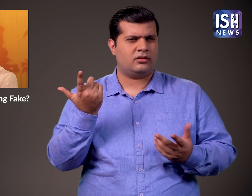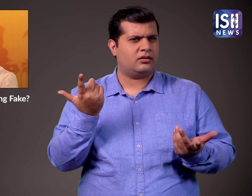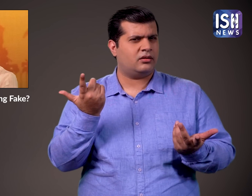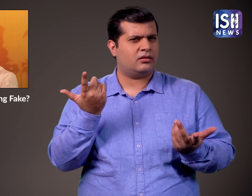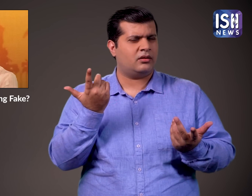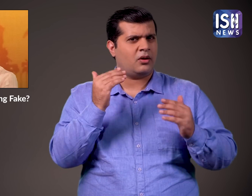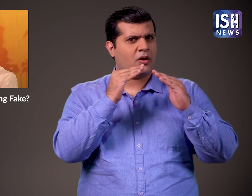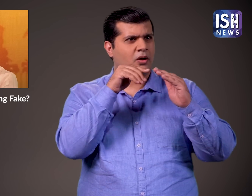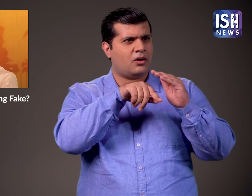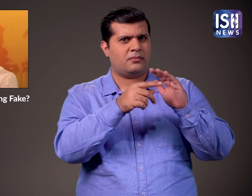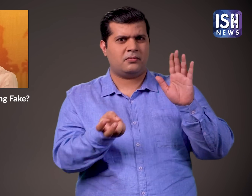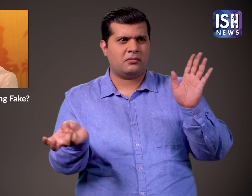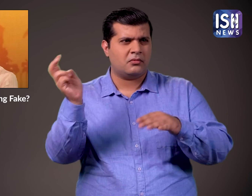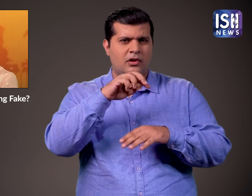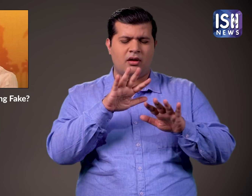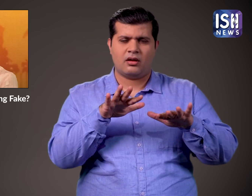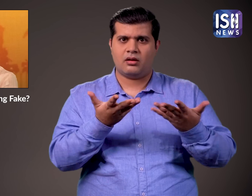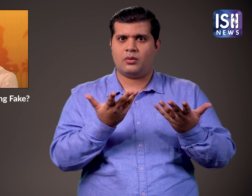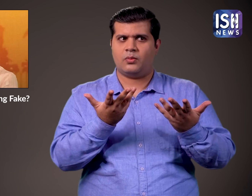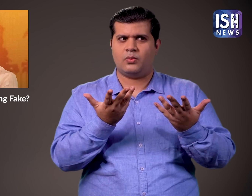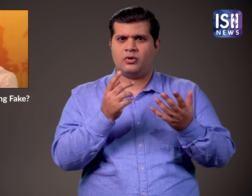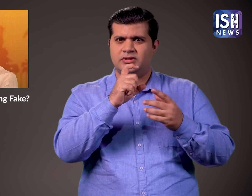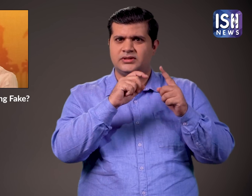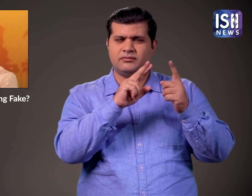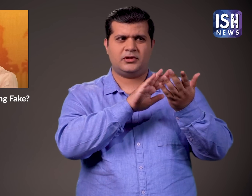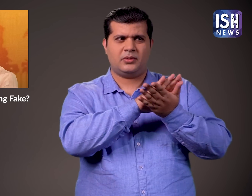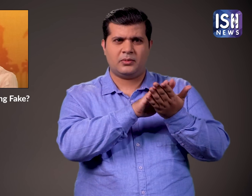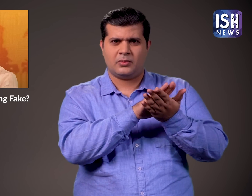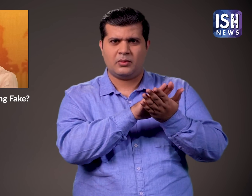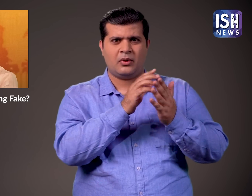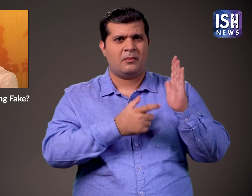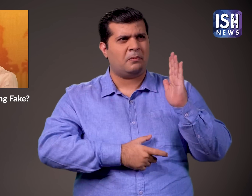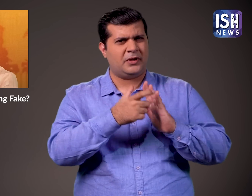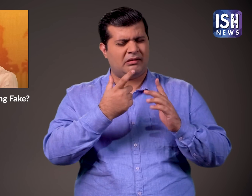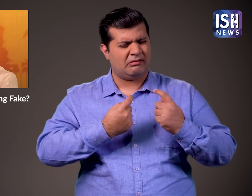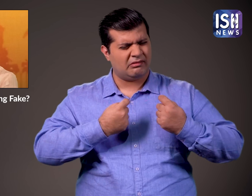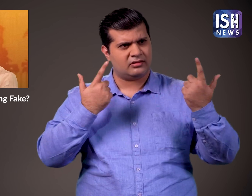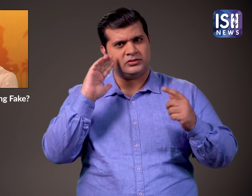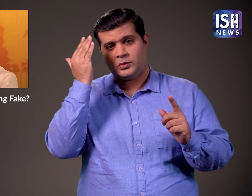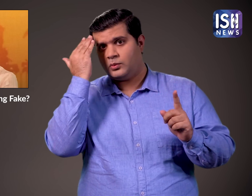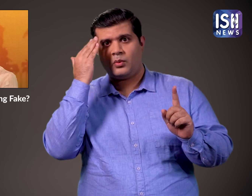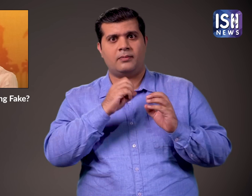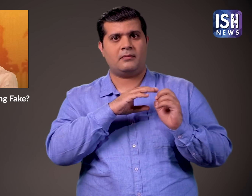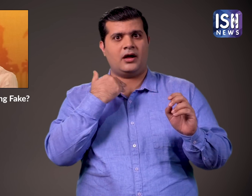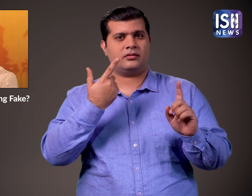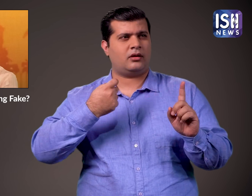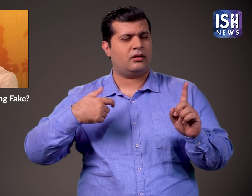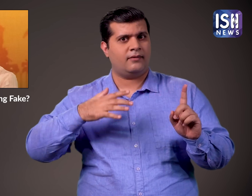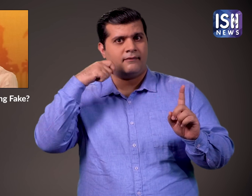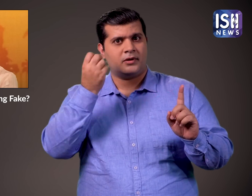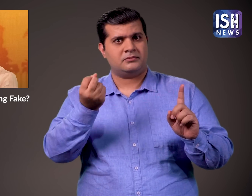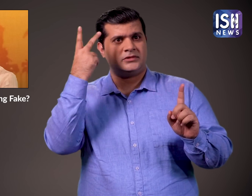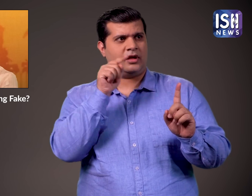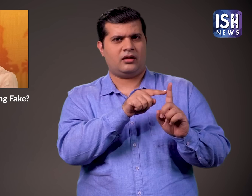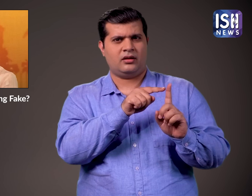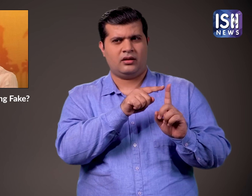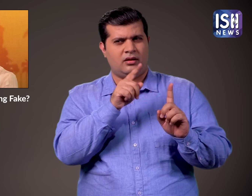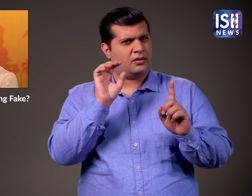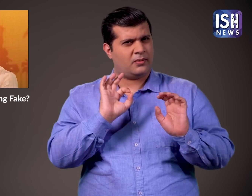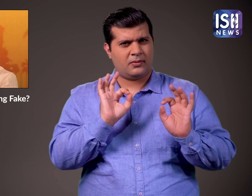How could someone break into the house? It is a luxurious residence in Bandra but they don't have CCTV?